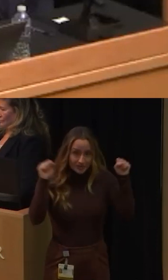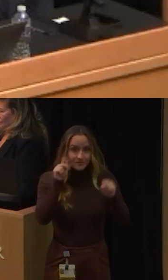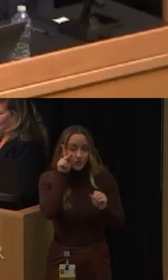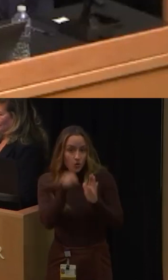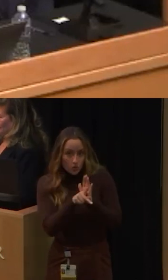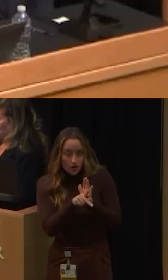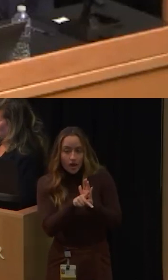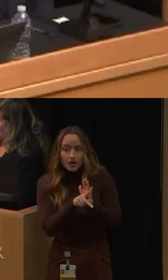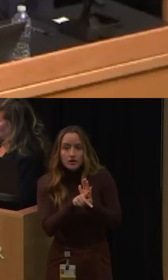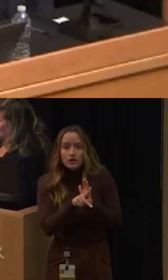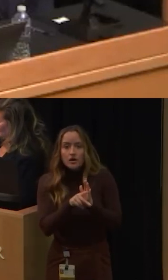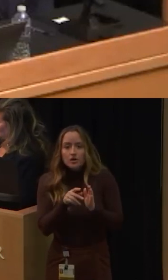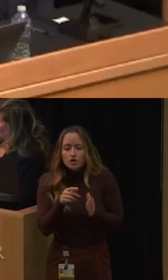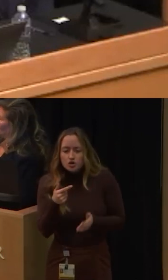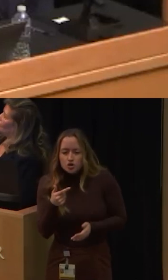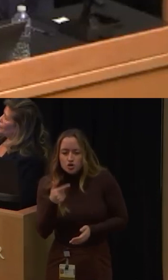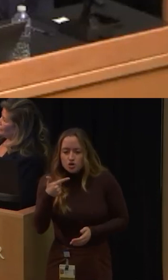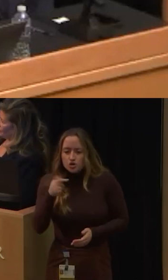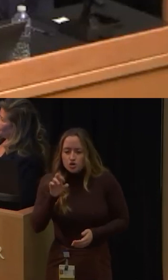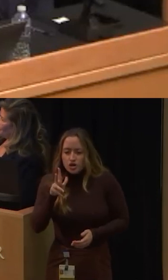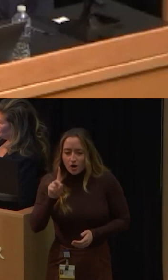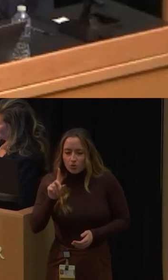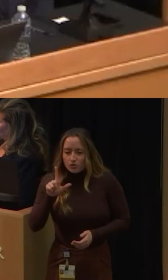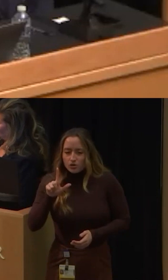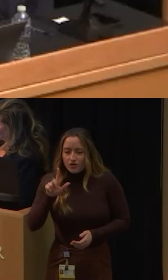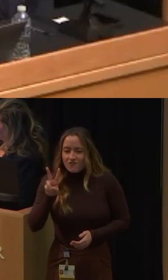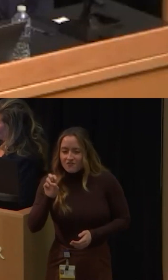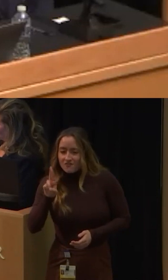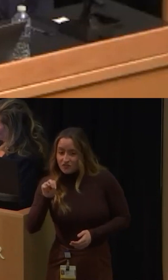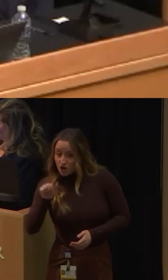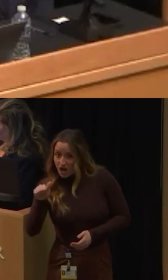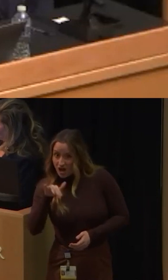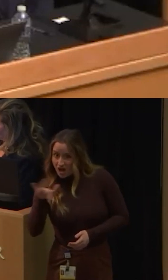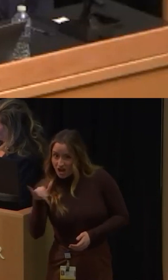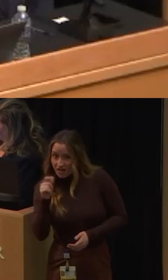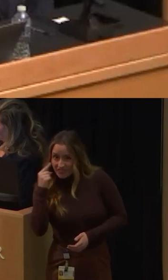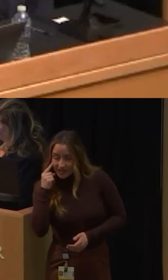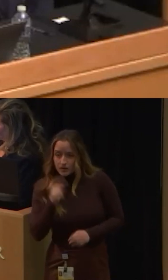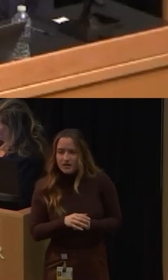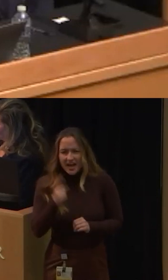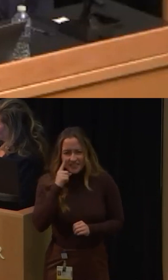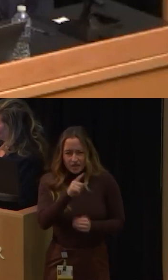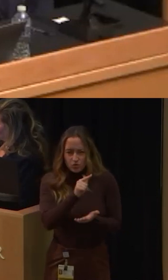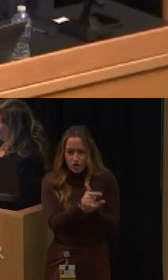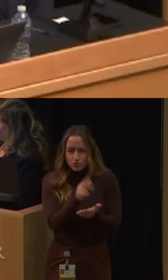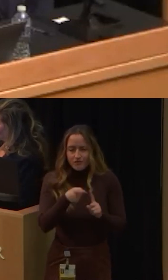was a guy named Gerald Zornow, and Gerald Zornow was a very nice guy. I believe he graduated from the University of Rochester as well,